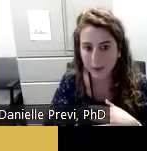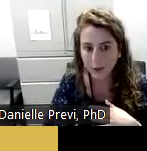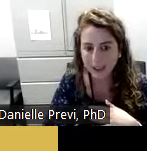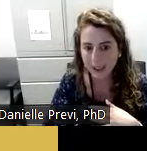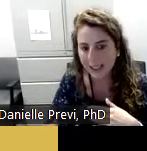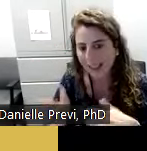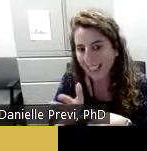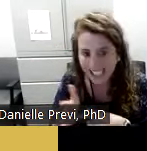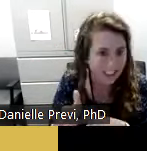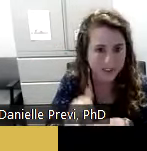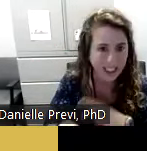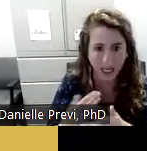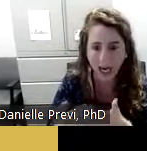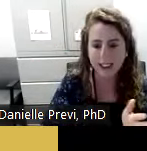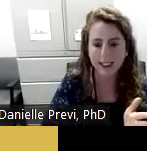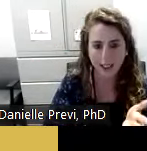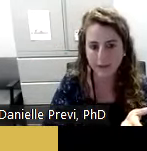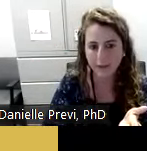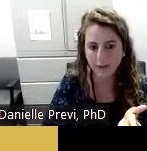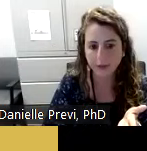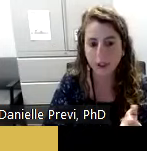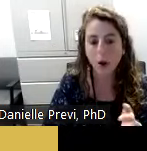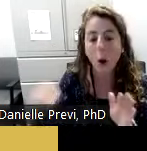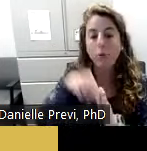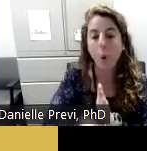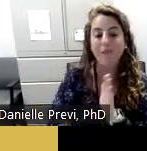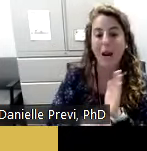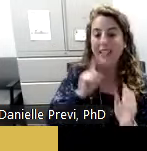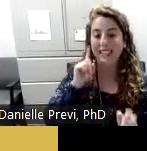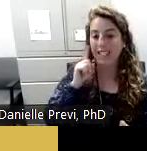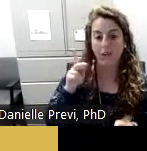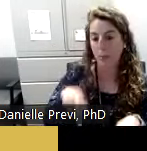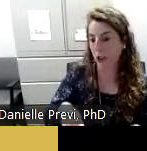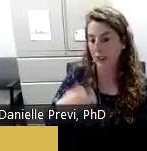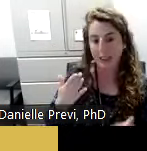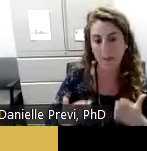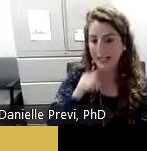to hear things like the wind, which is up here these types of high frequency sounds. A profoundly